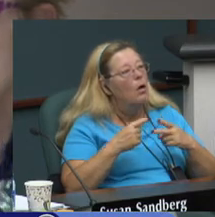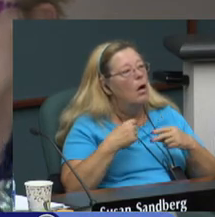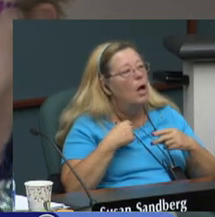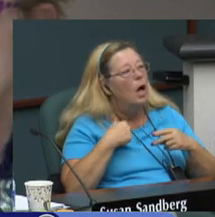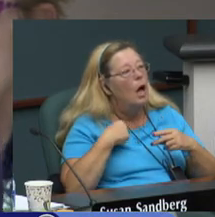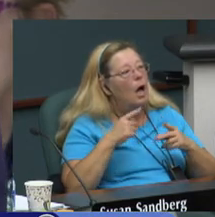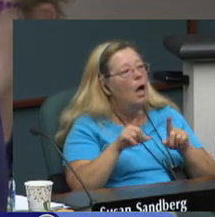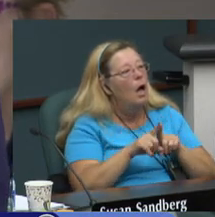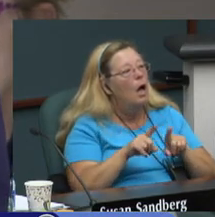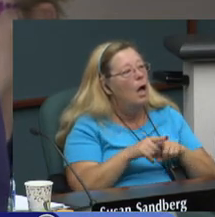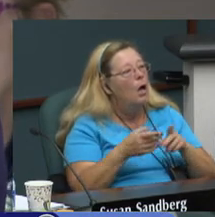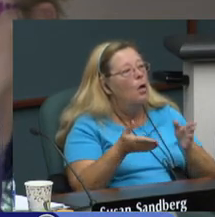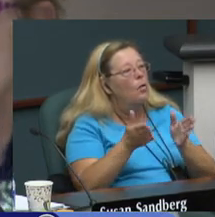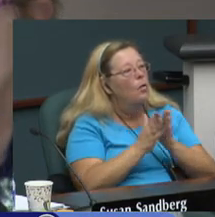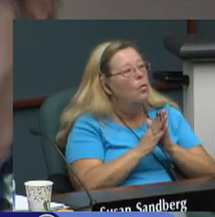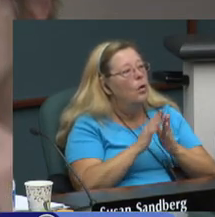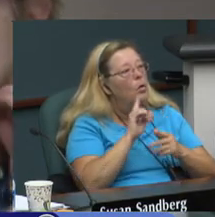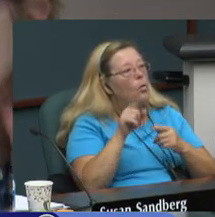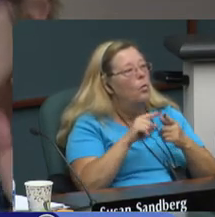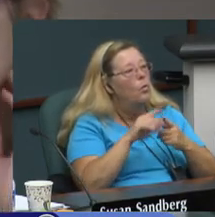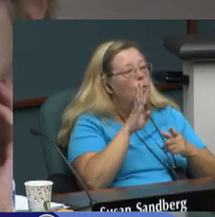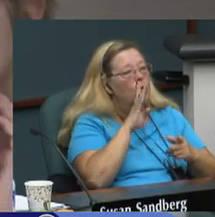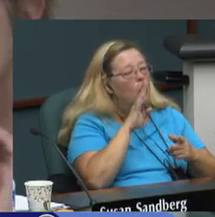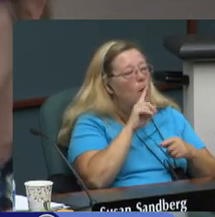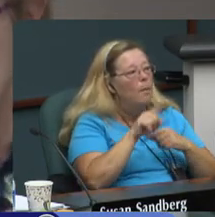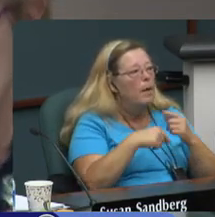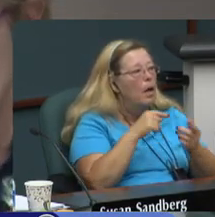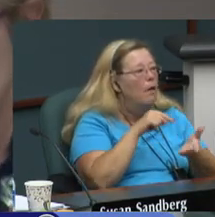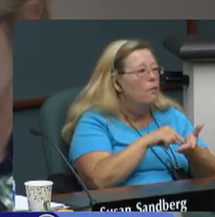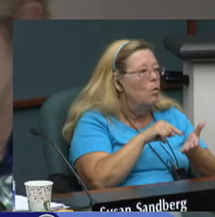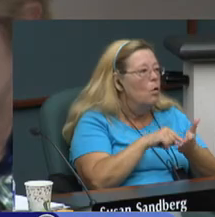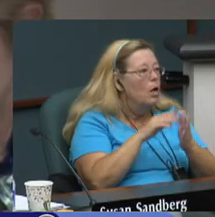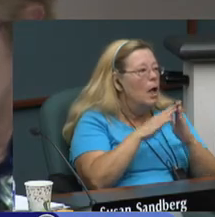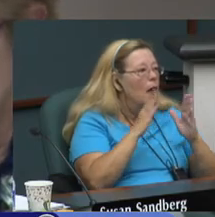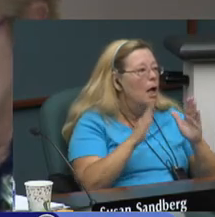that when we talk about affordable housing we talked specifically about